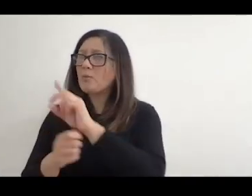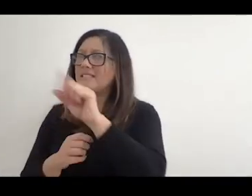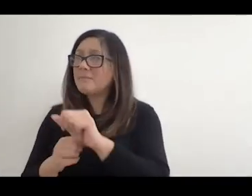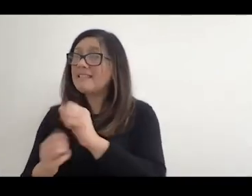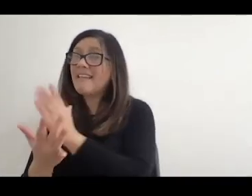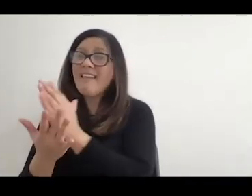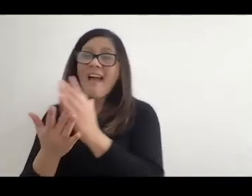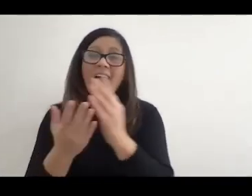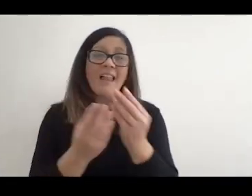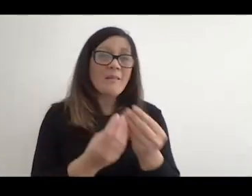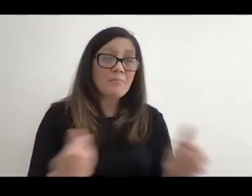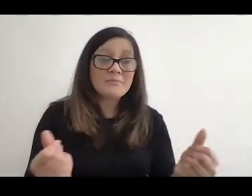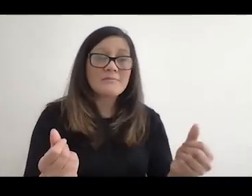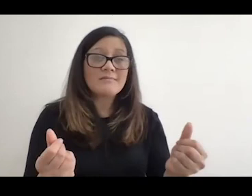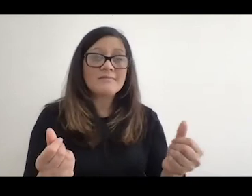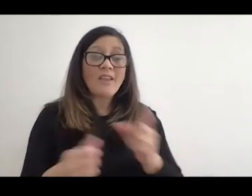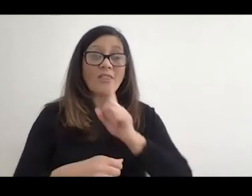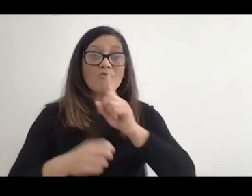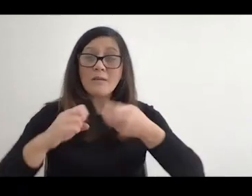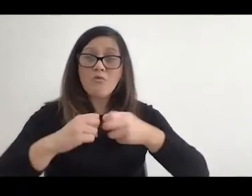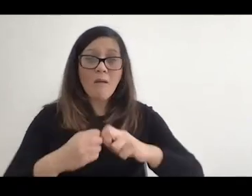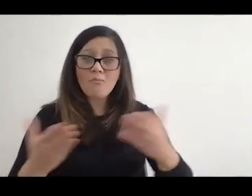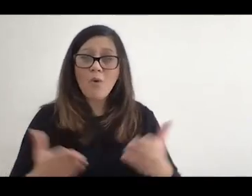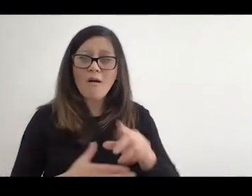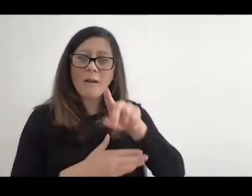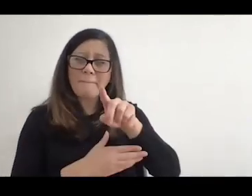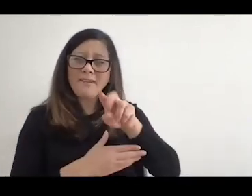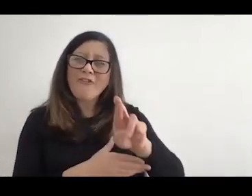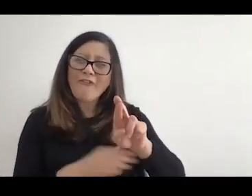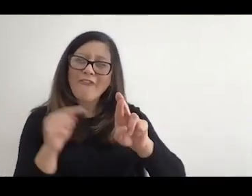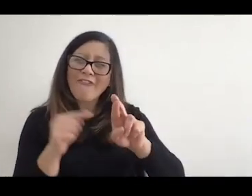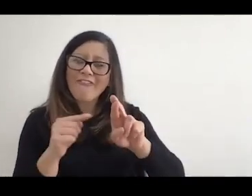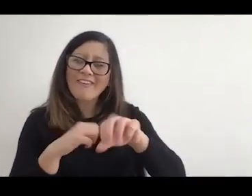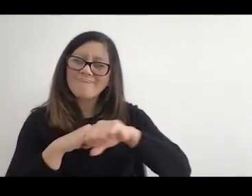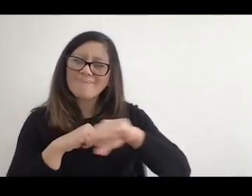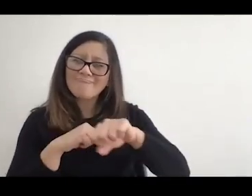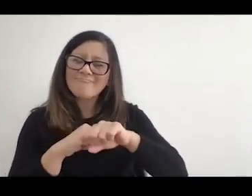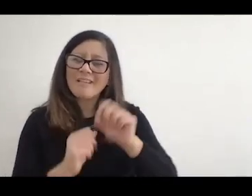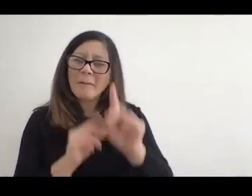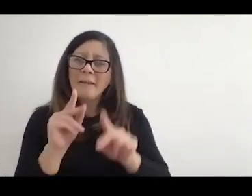just has a PR problem. Many people with disabilities don't understand the concept beyond the